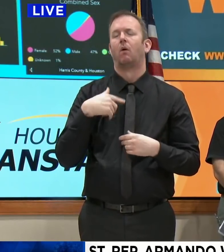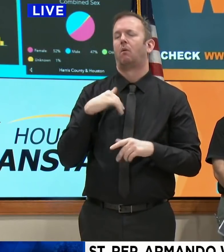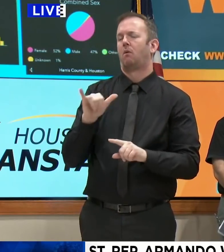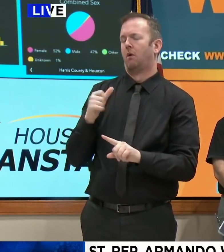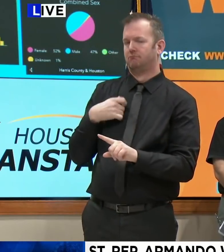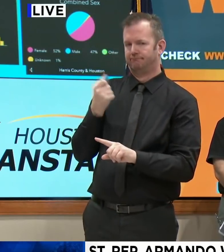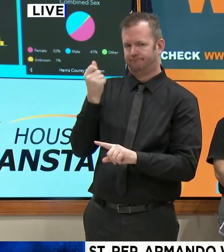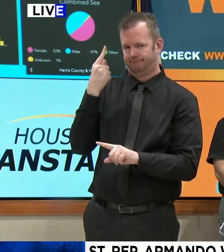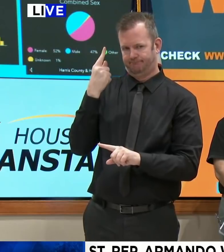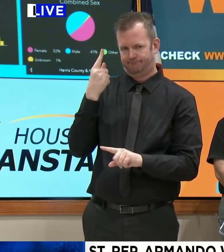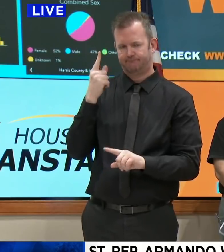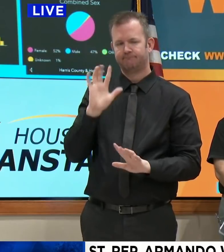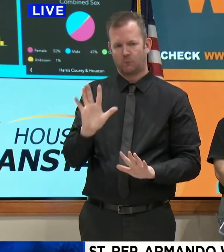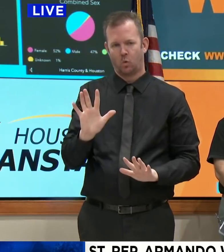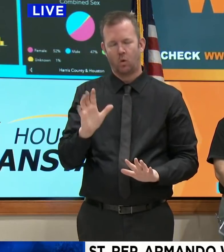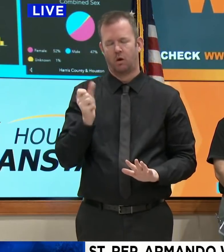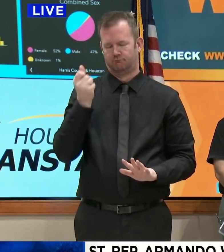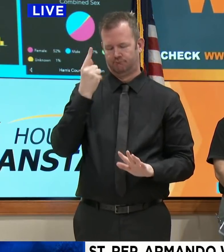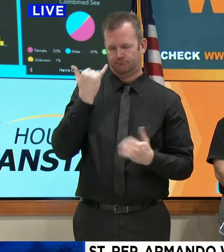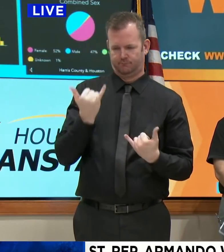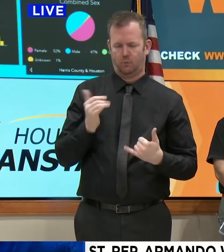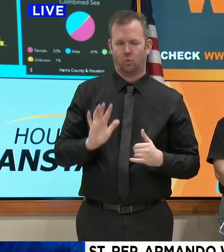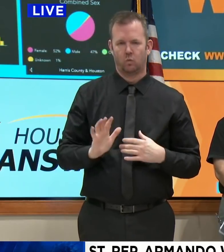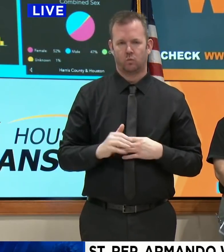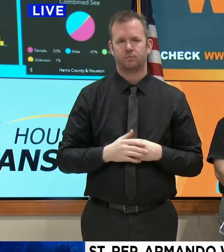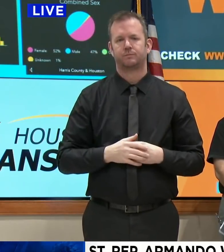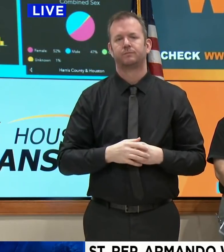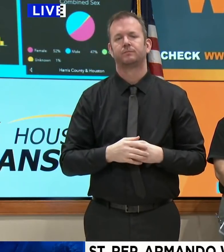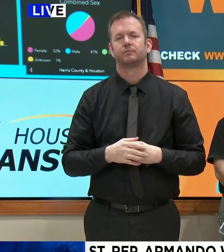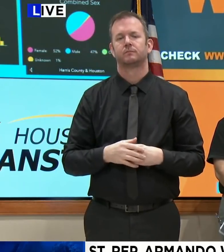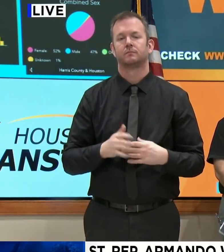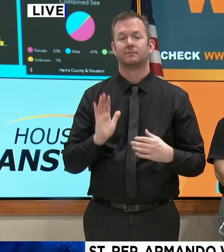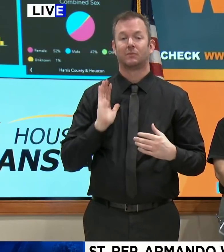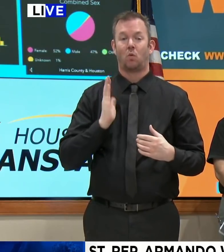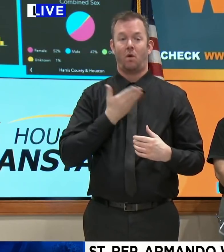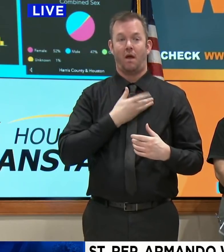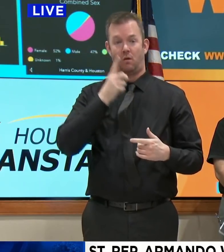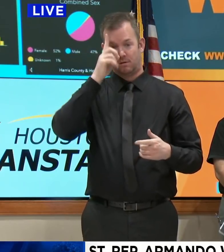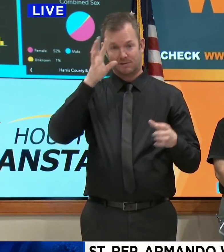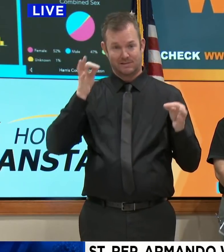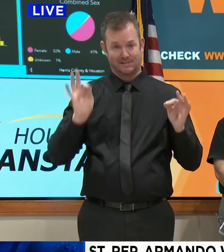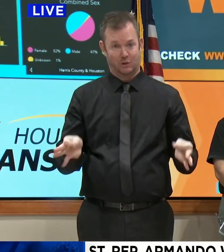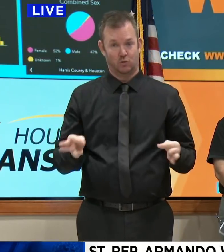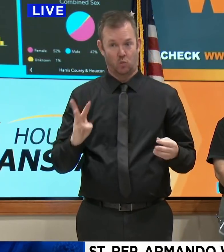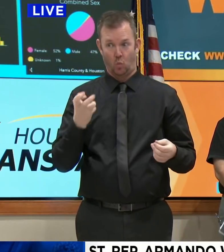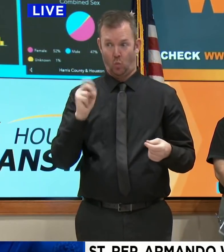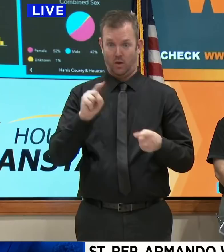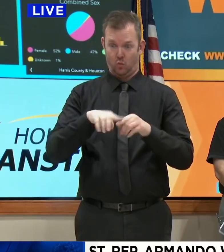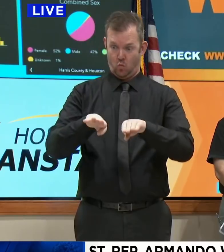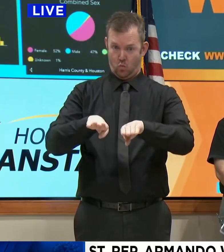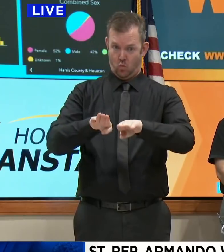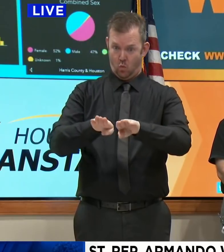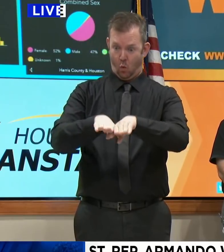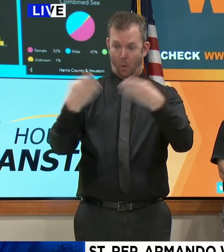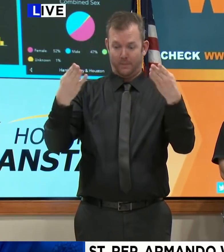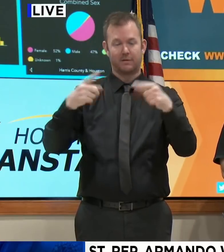is well we want to listen back into the news conference. into the news conference. >> The question I think is The question I think is about when we’ll reopen the about when we’ll reopen the county what what you reopen county what what you reopen like this is what has like this is what has got it. got it. >> So so the the decisions us